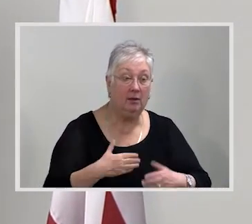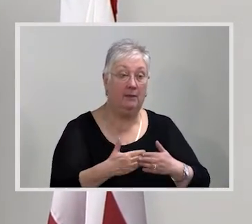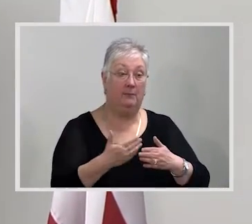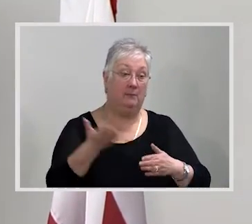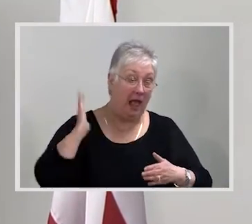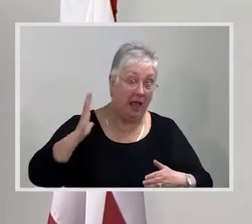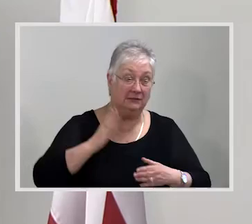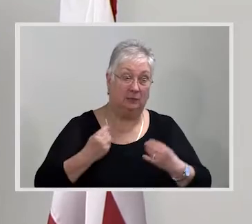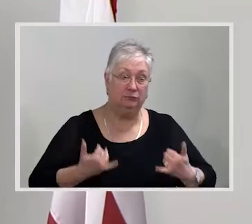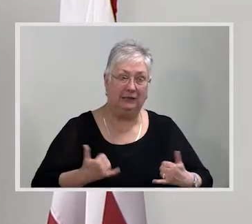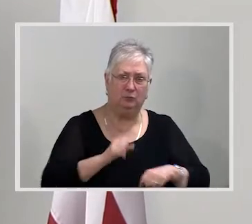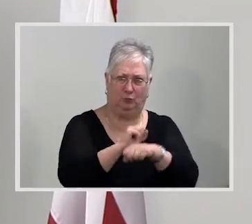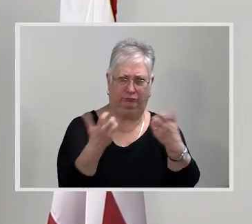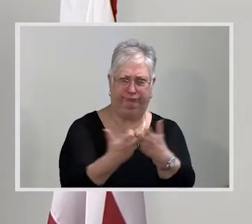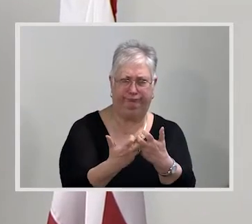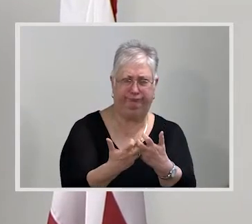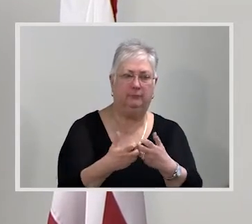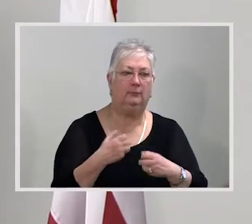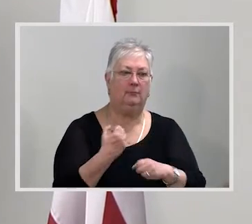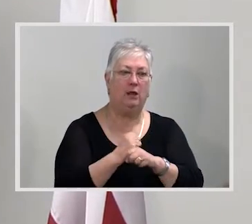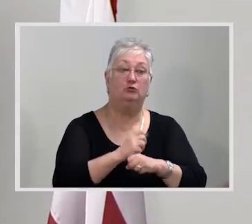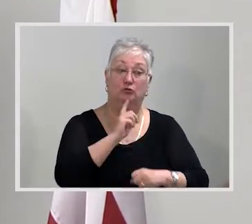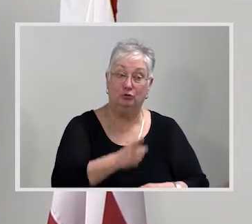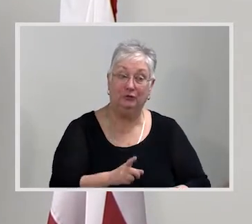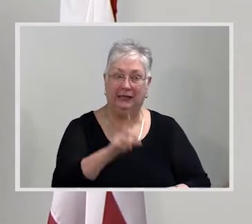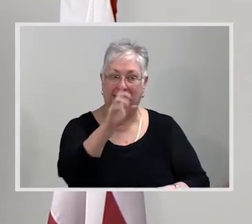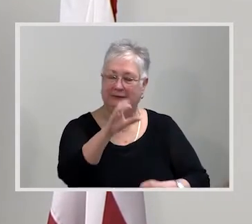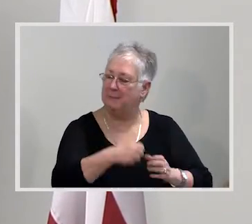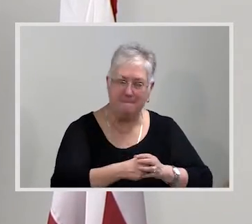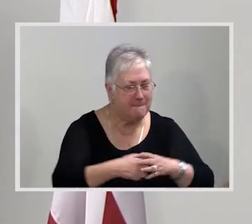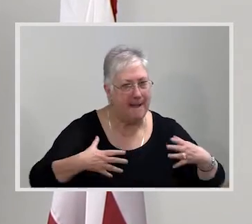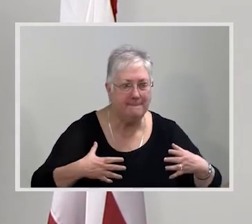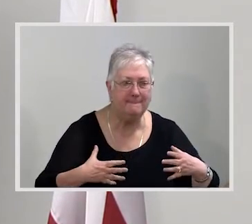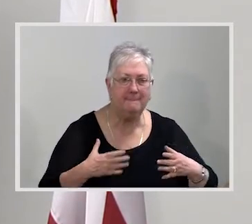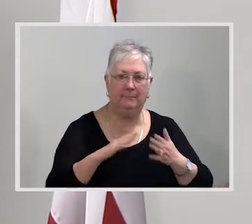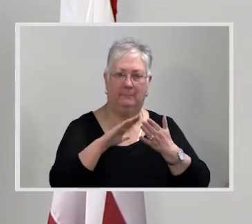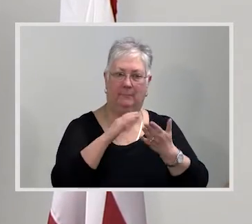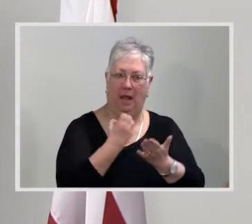CAN BE A CITY THAT IS BOOMING. WE HAD OUR SINGLE BEST QUARTER